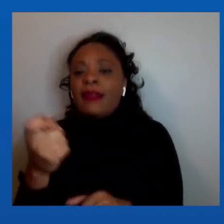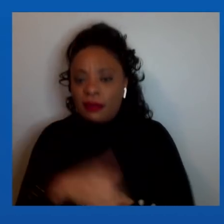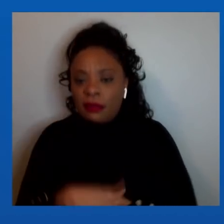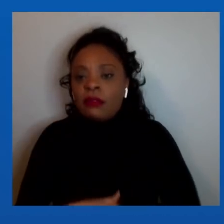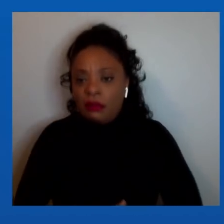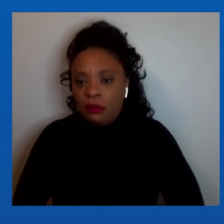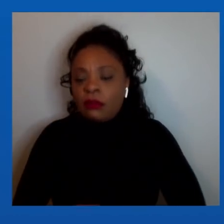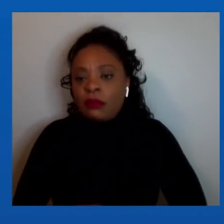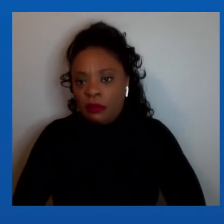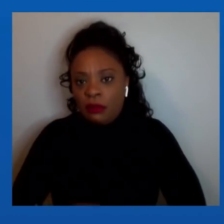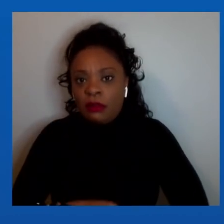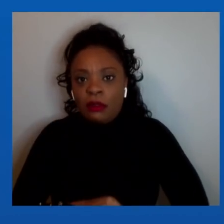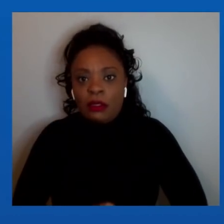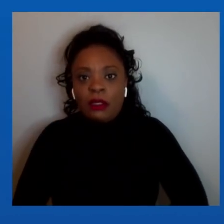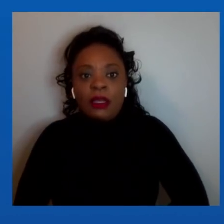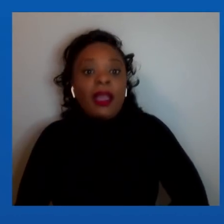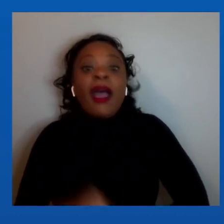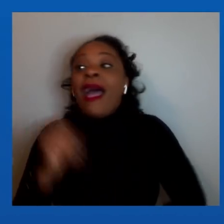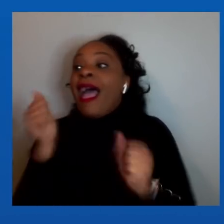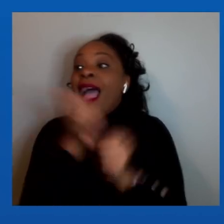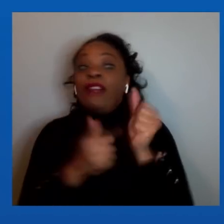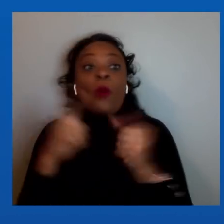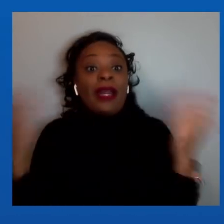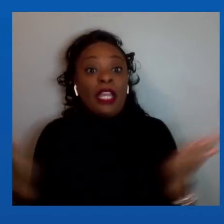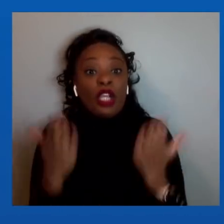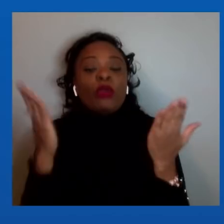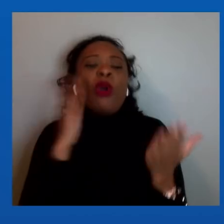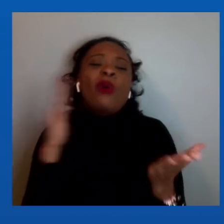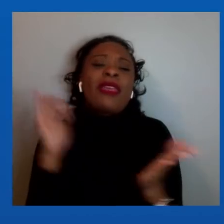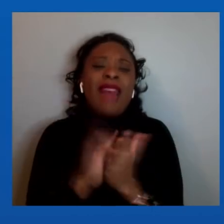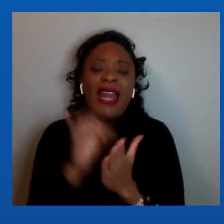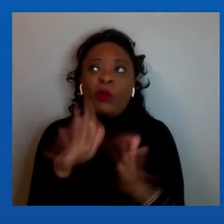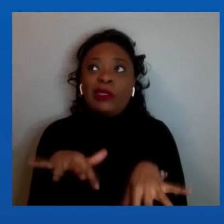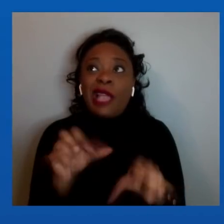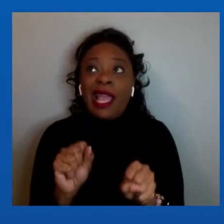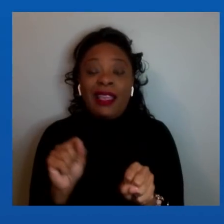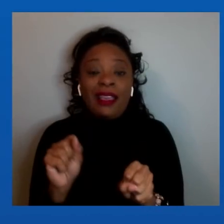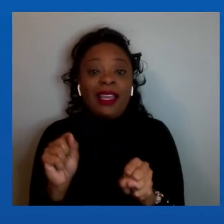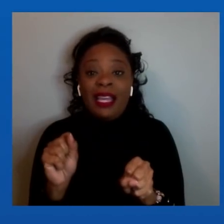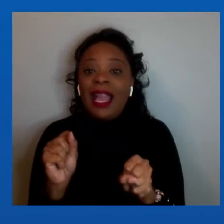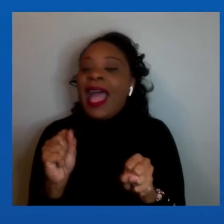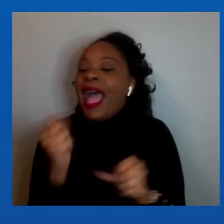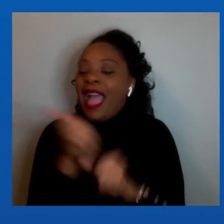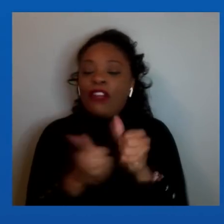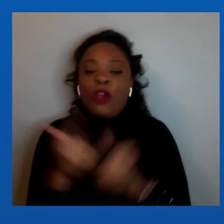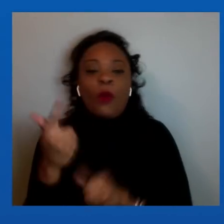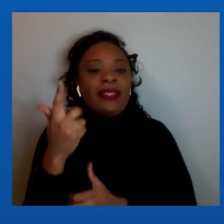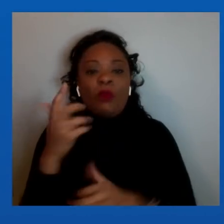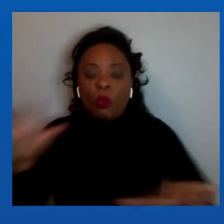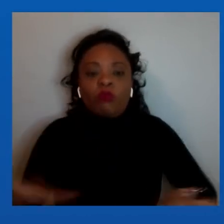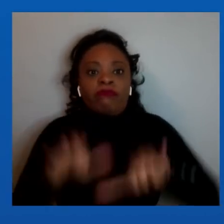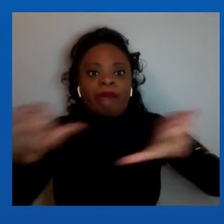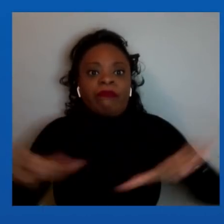Everyone here knows it will take a hands-on-deck approach to get people signed up for these credits.